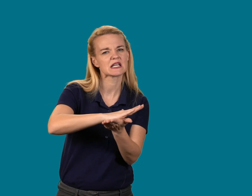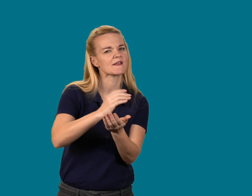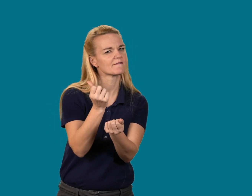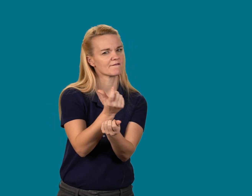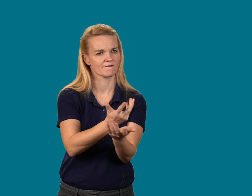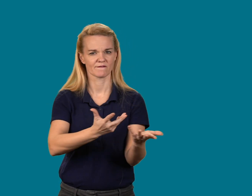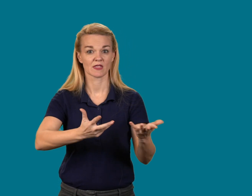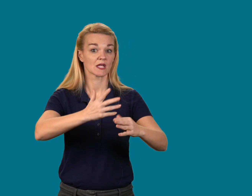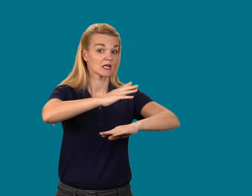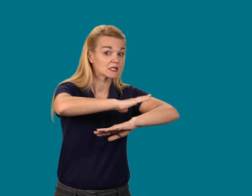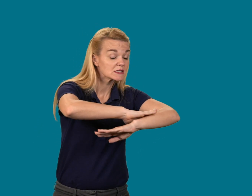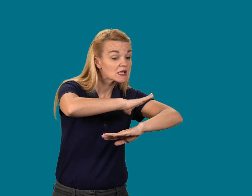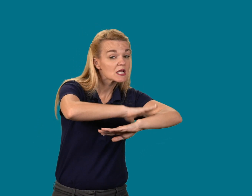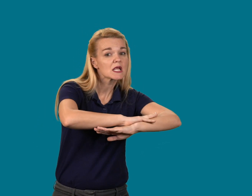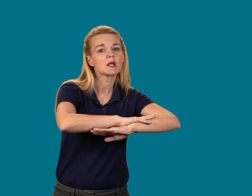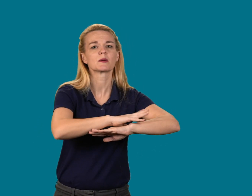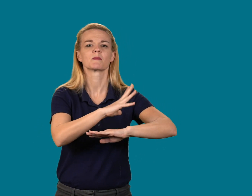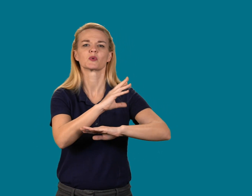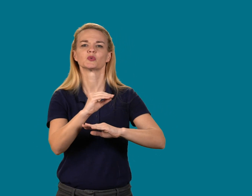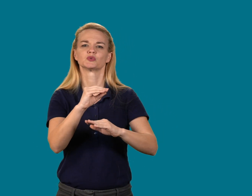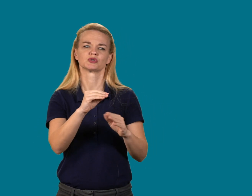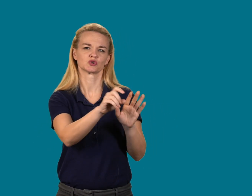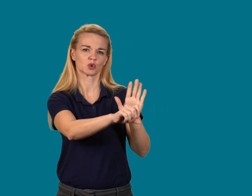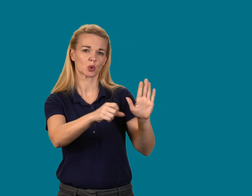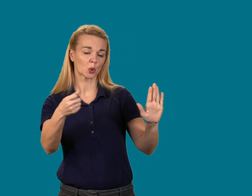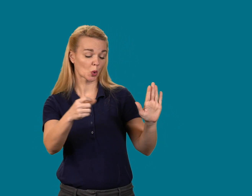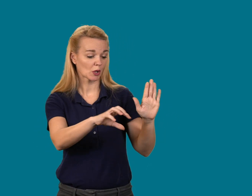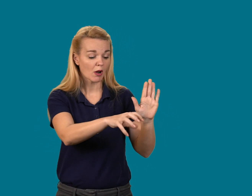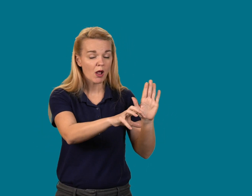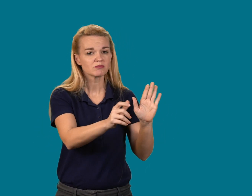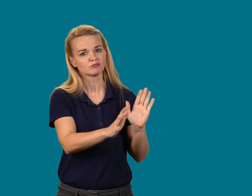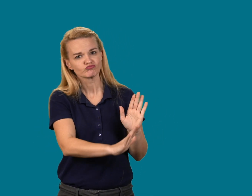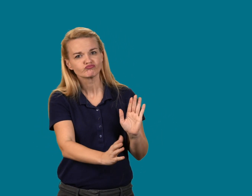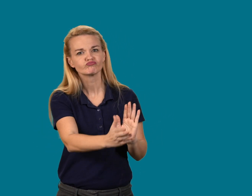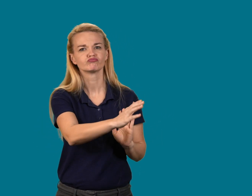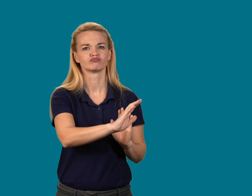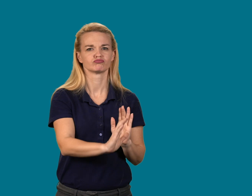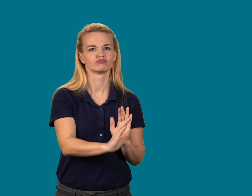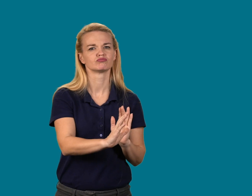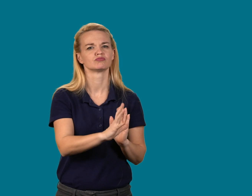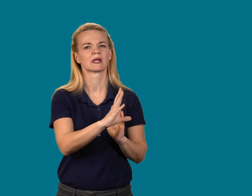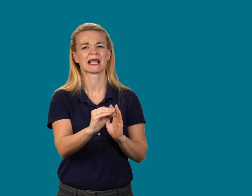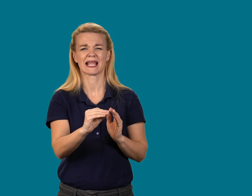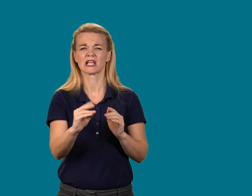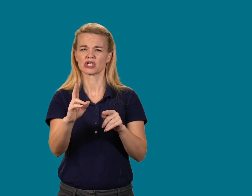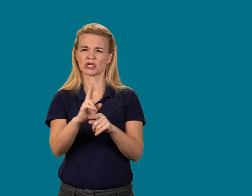such as counters, tabletops, and doorknobs.